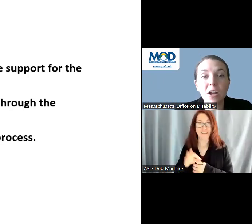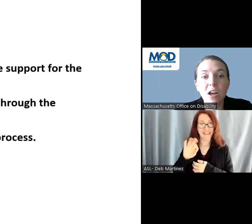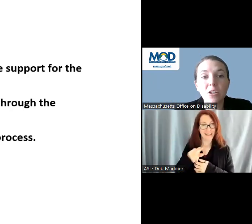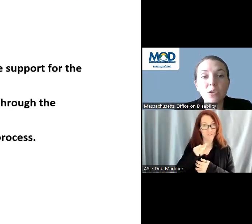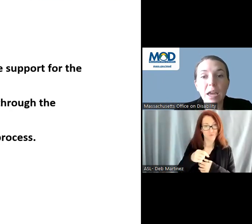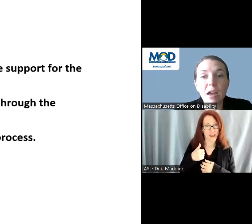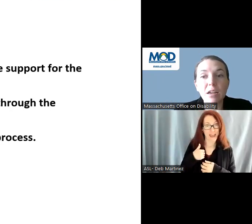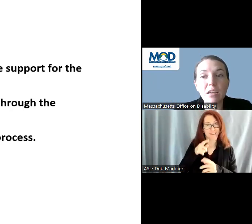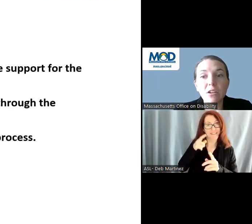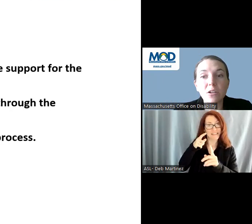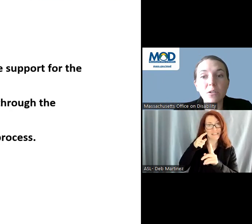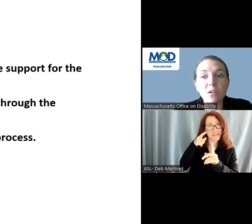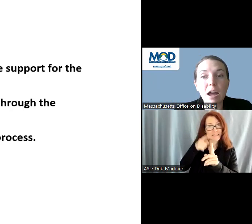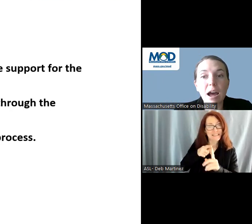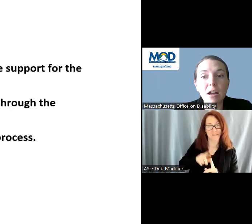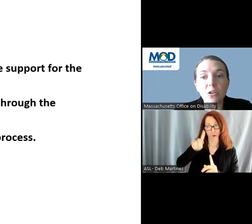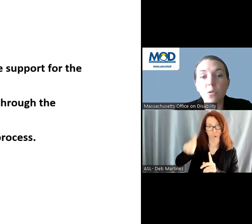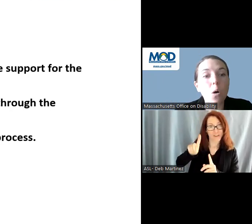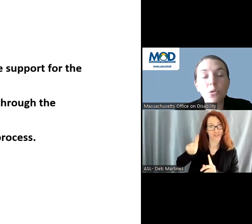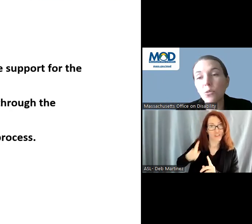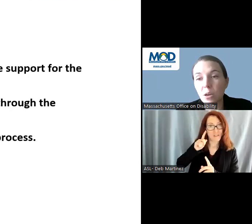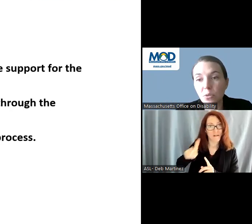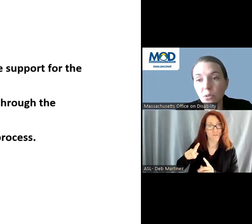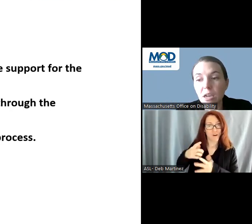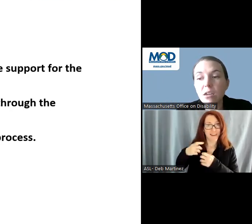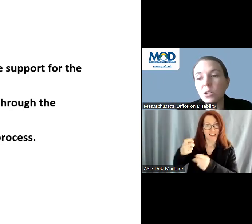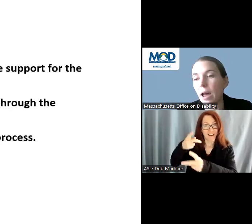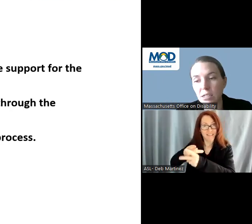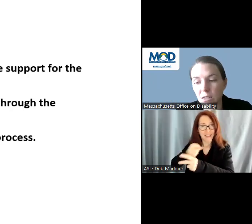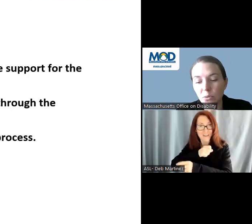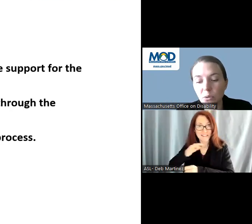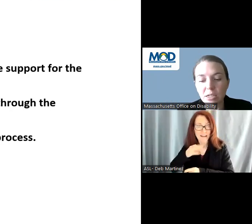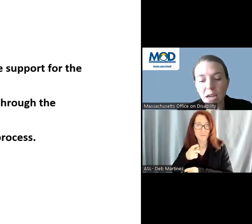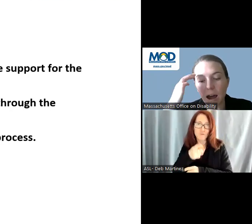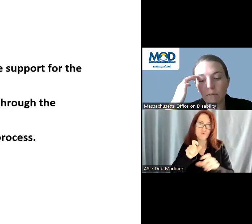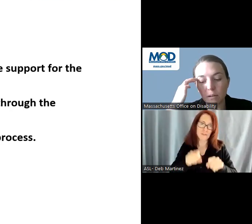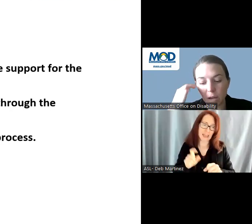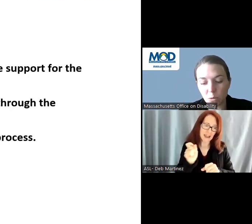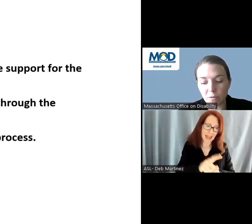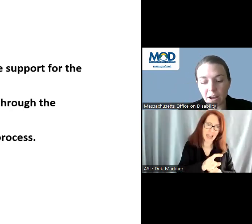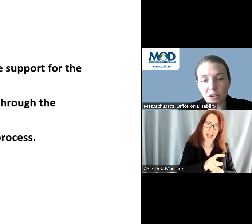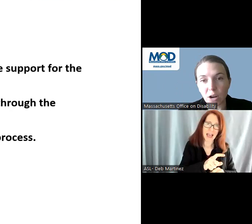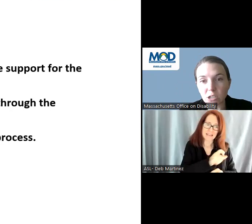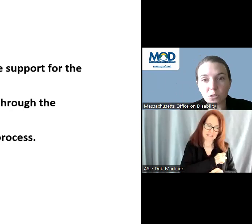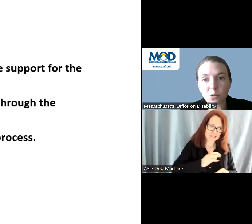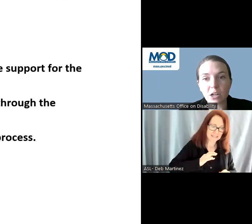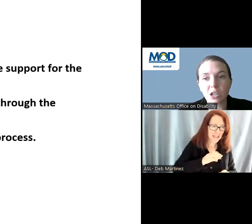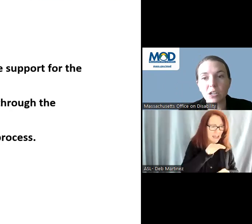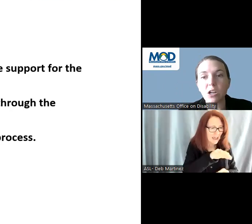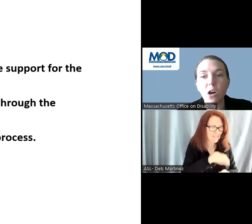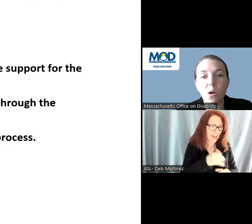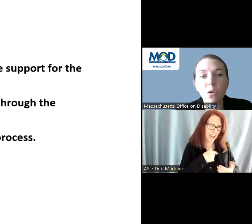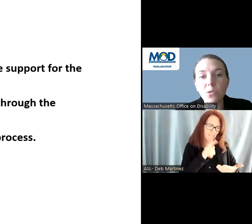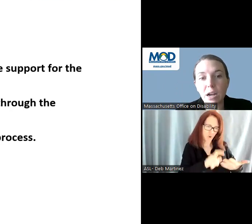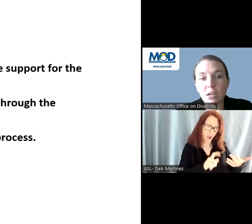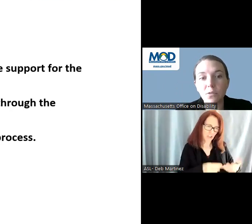provider you can either you know go through the employees so ask the employee to have the medical provider address those questions or you can ask